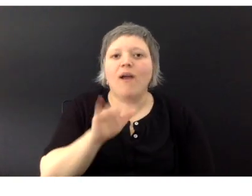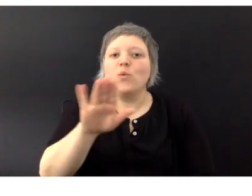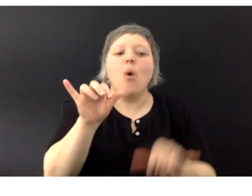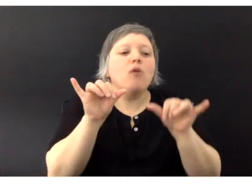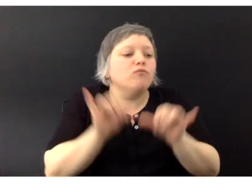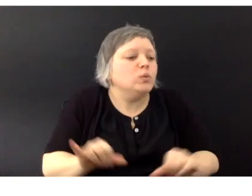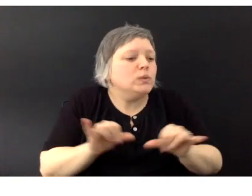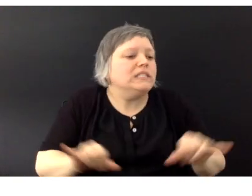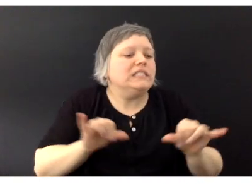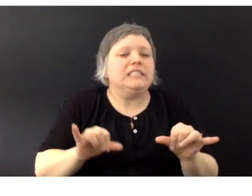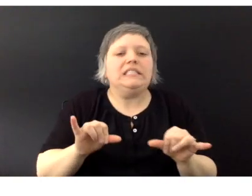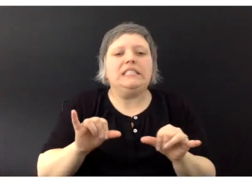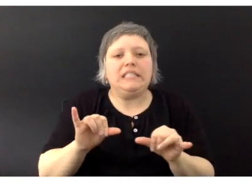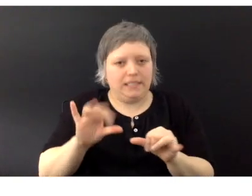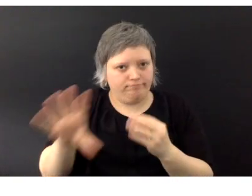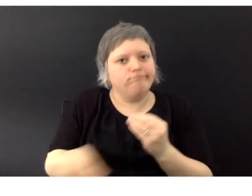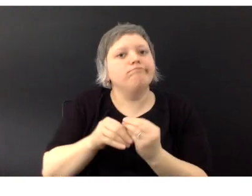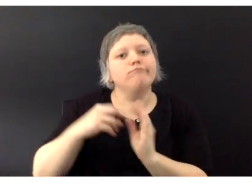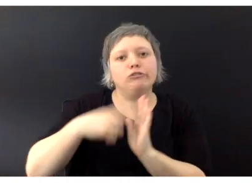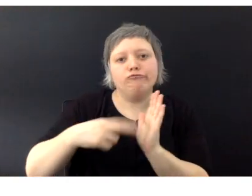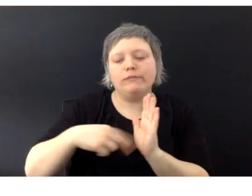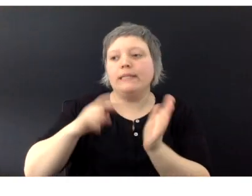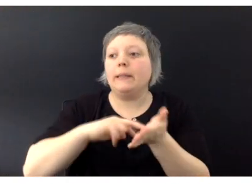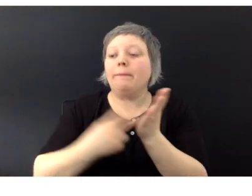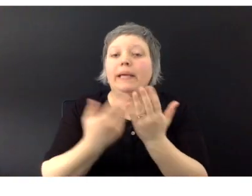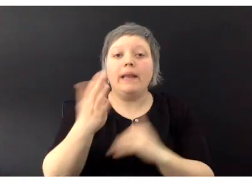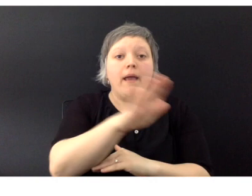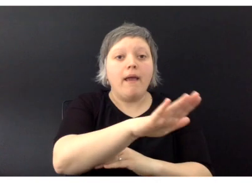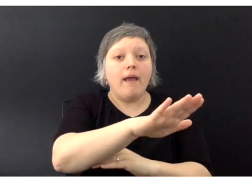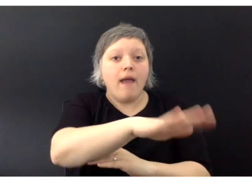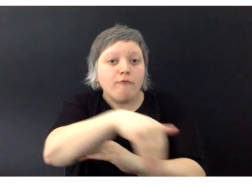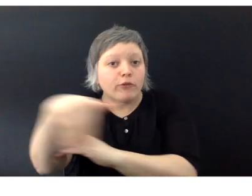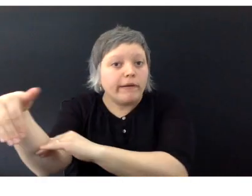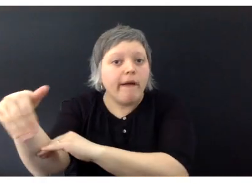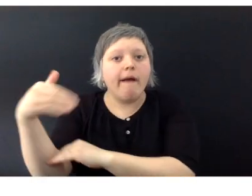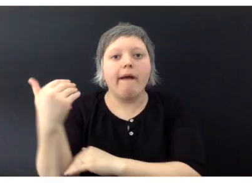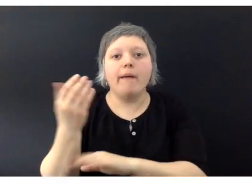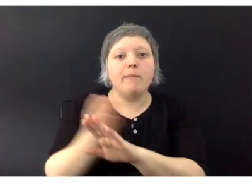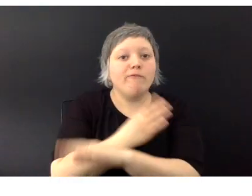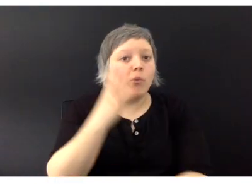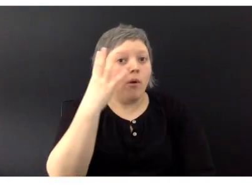your daily routine with your child whether, um, that means reading a story every night before